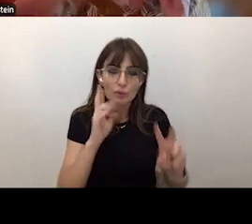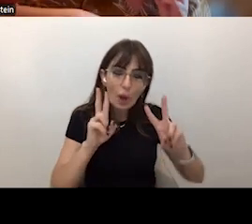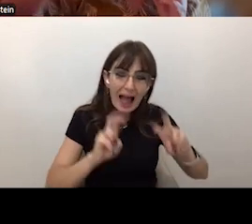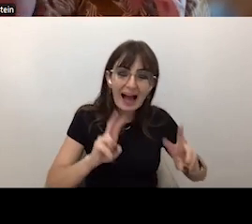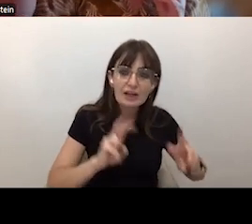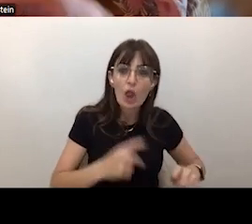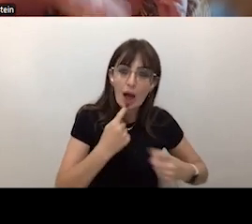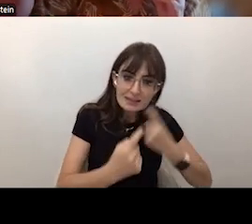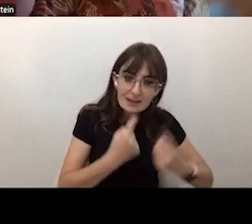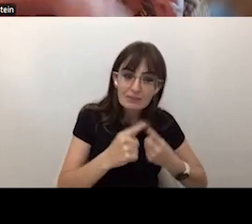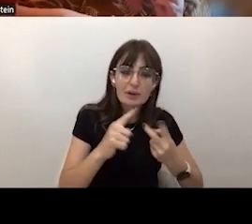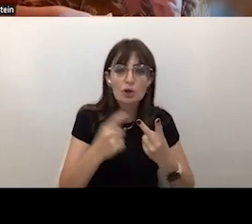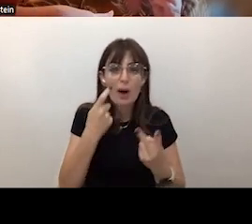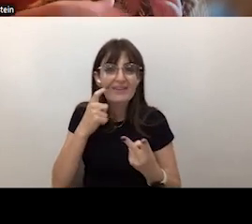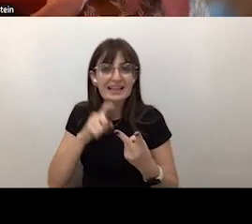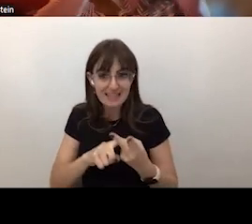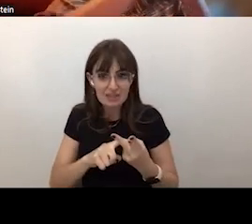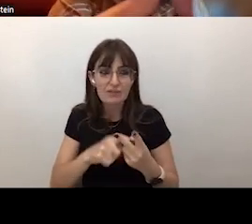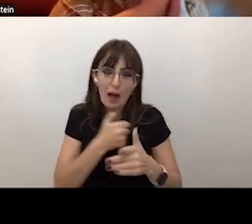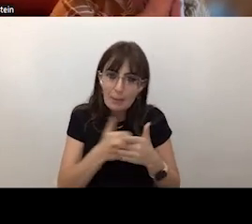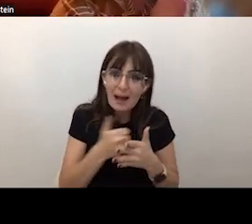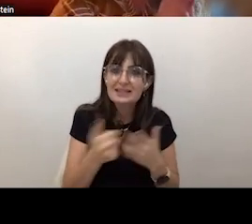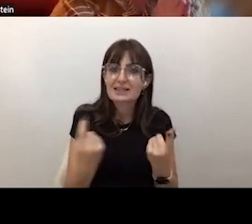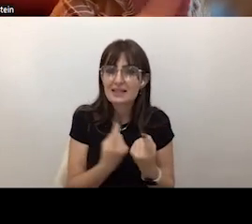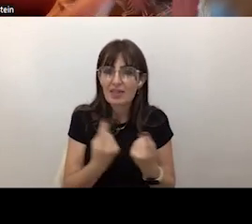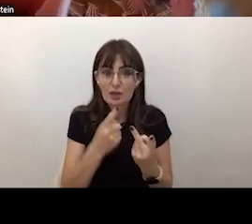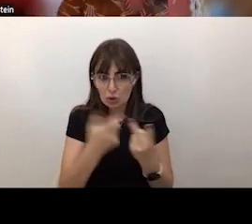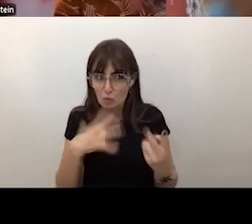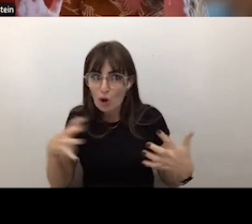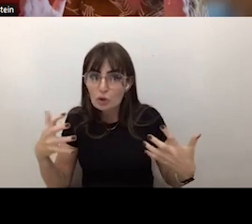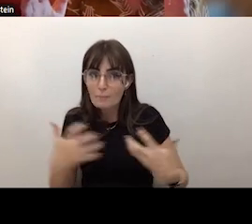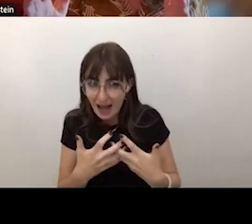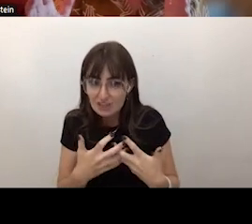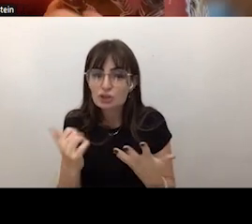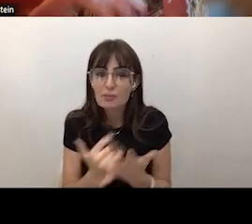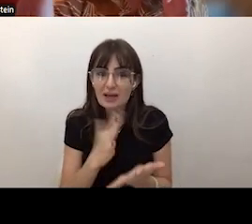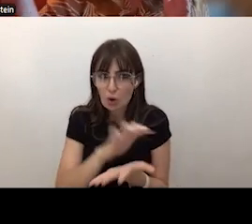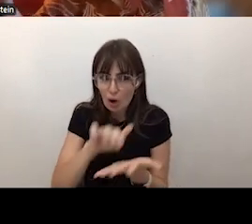you have identified your segments and patterns, you want to match them to the appropriate appeals,